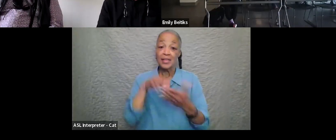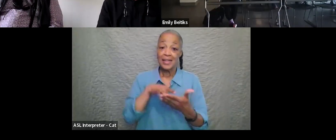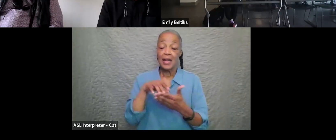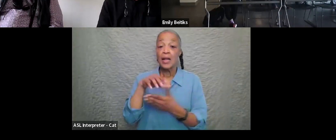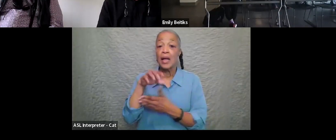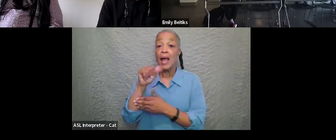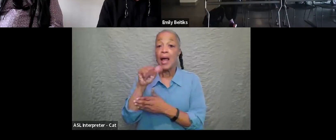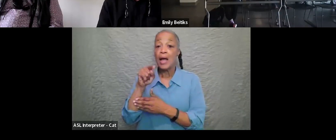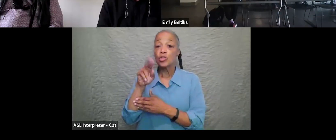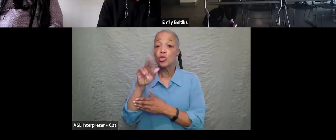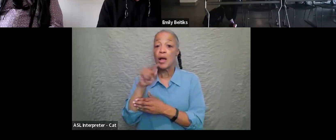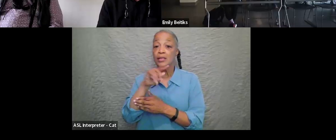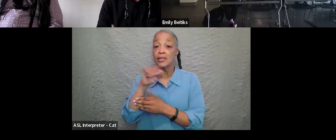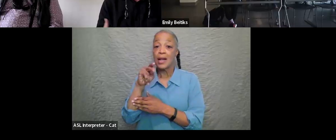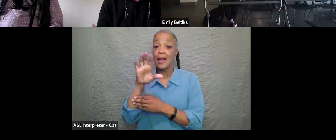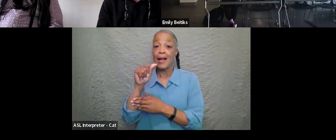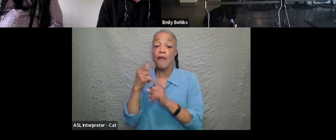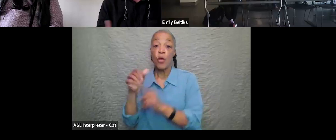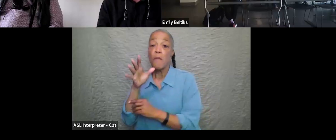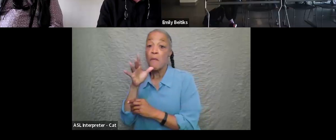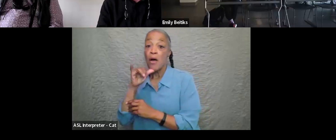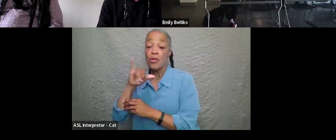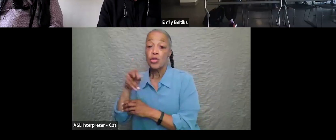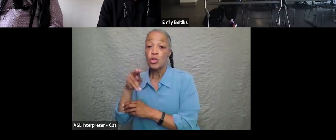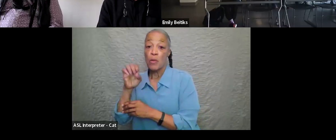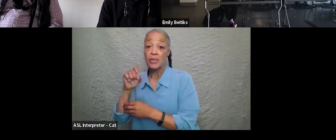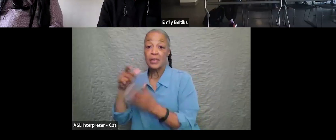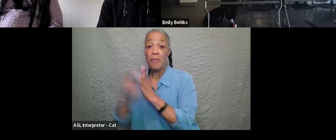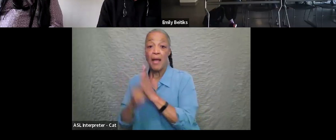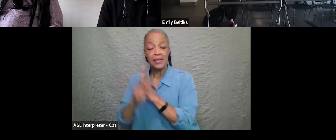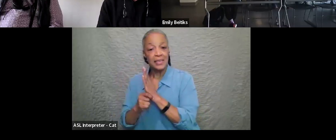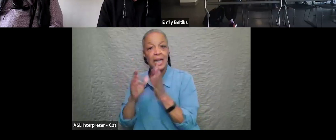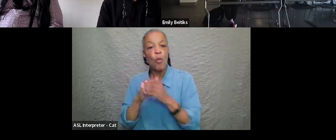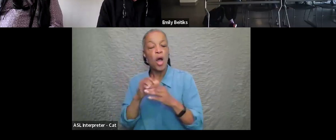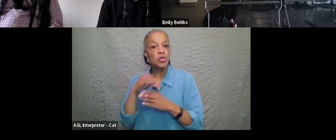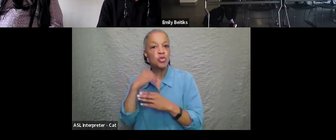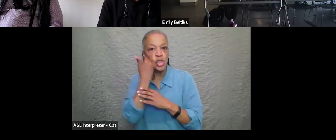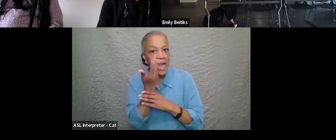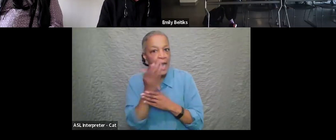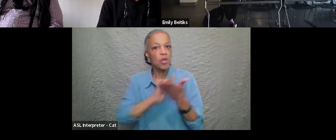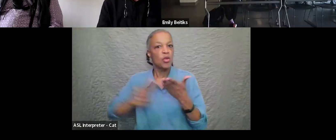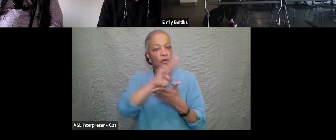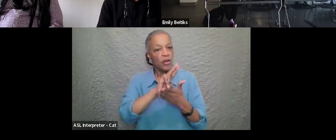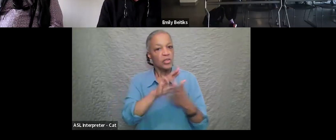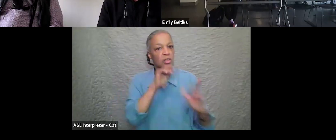Thinking that I could shame the University into doing something about it by writing about it for a national magazine.